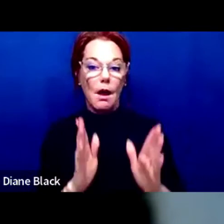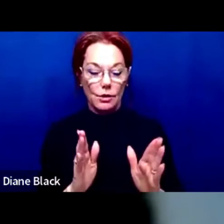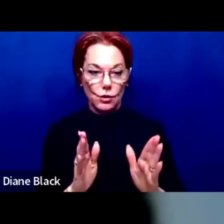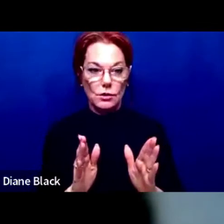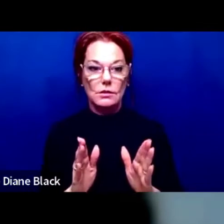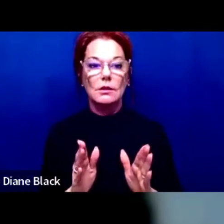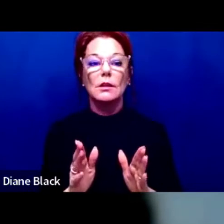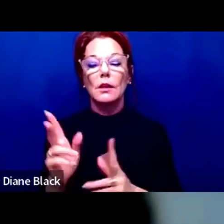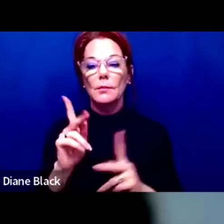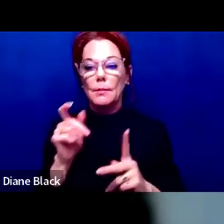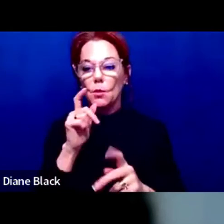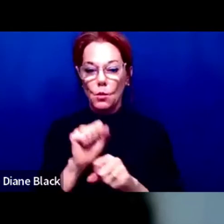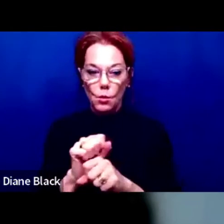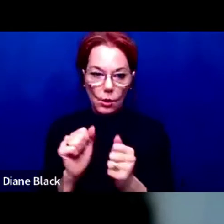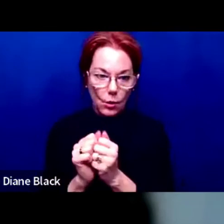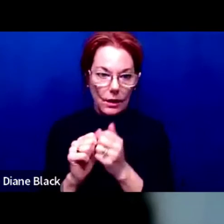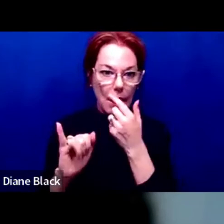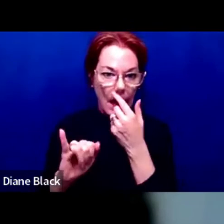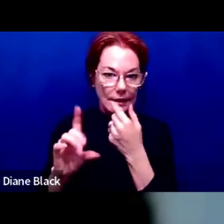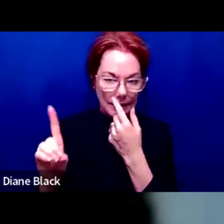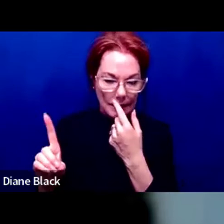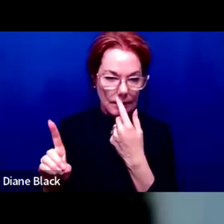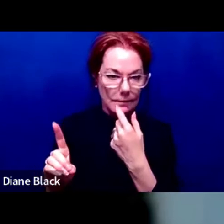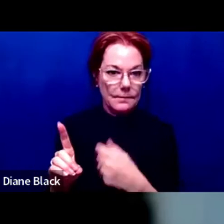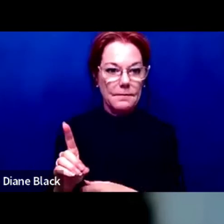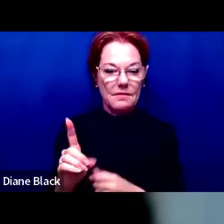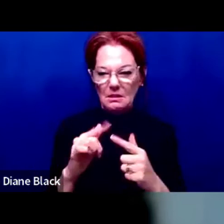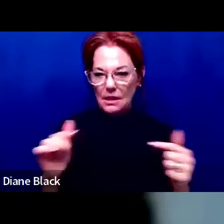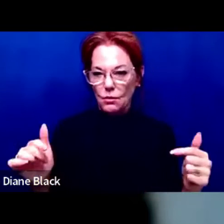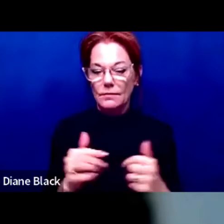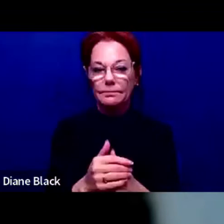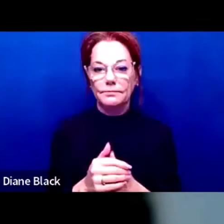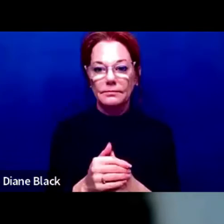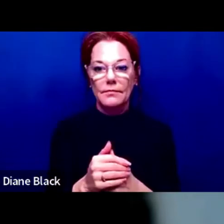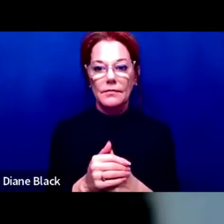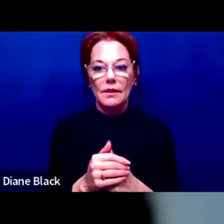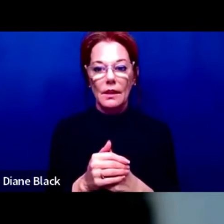around IDD DD, etc. There's folks doing a sequential intercept mapping looking at